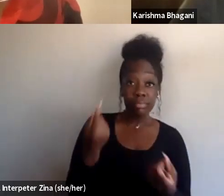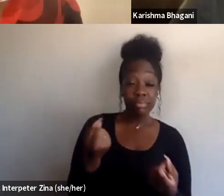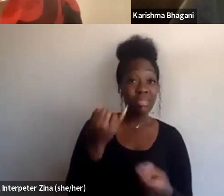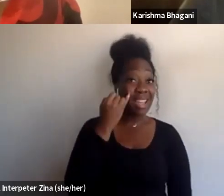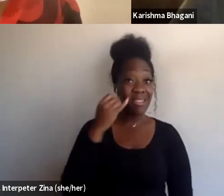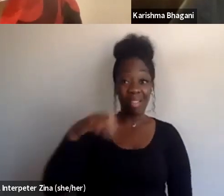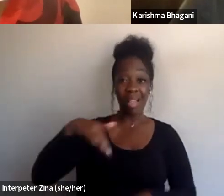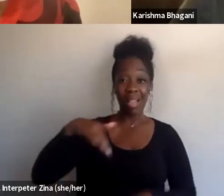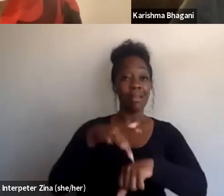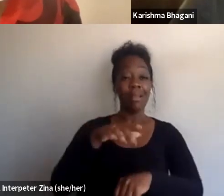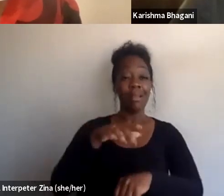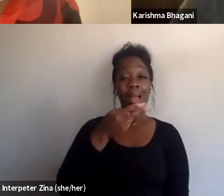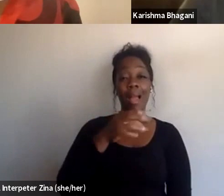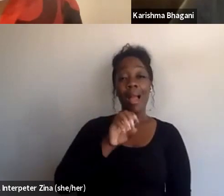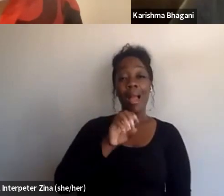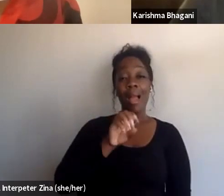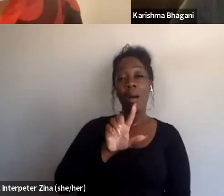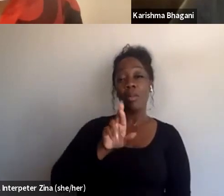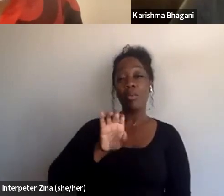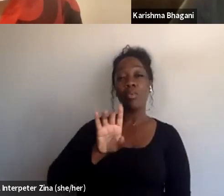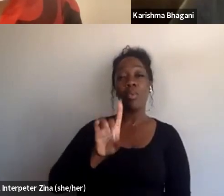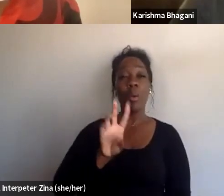before the lab has actually done our fellows group